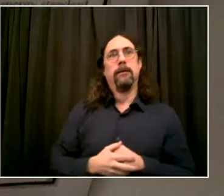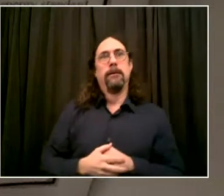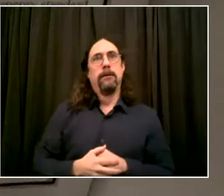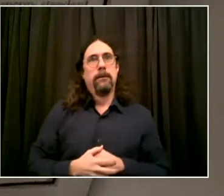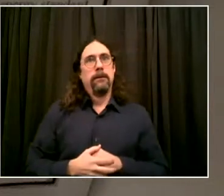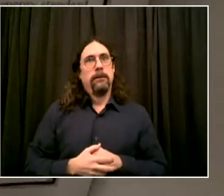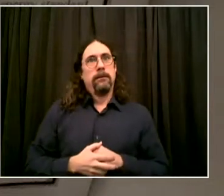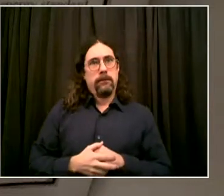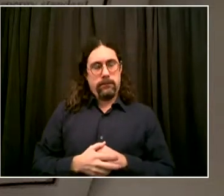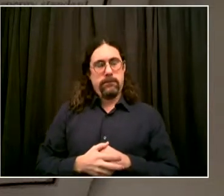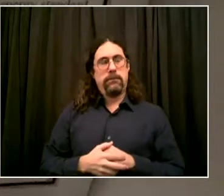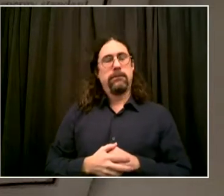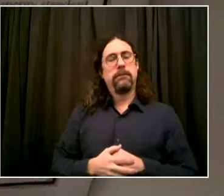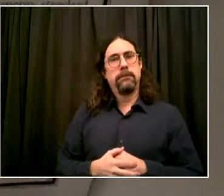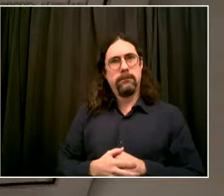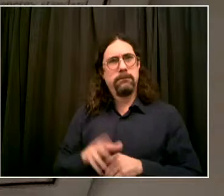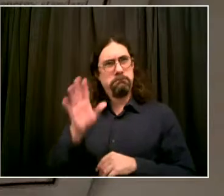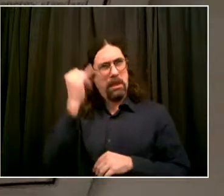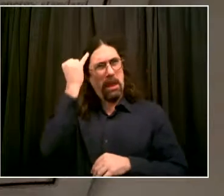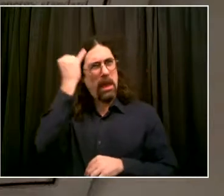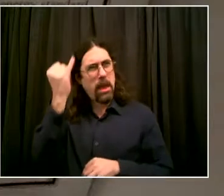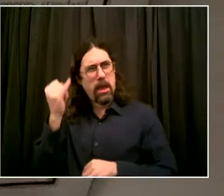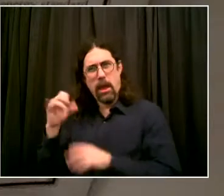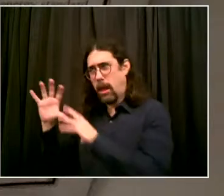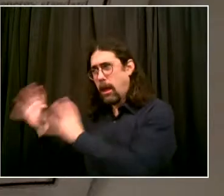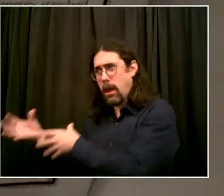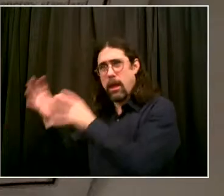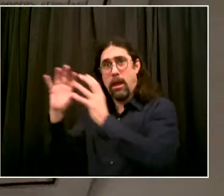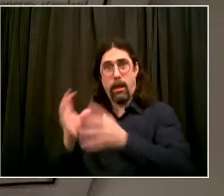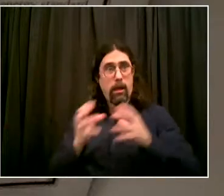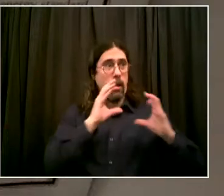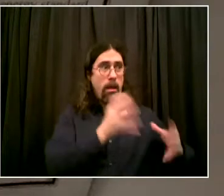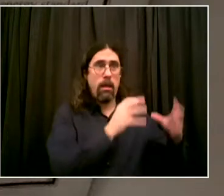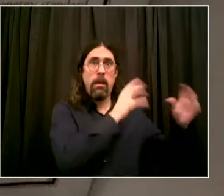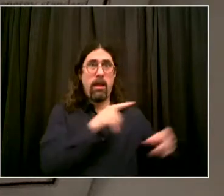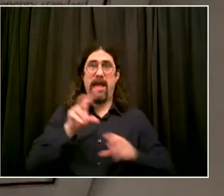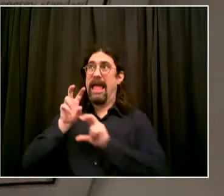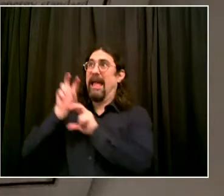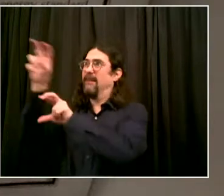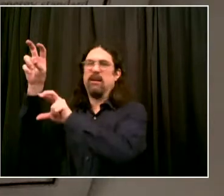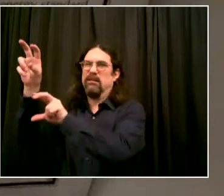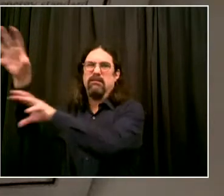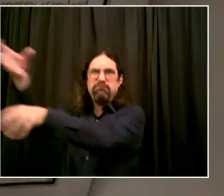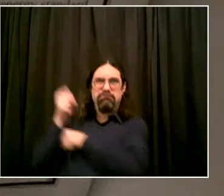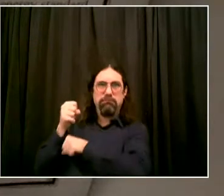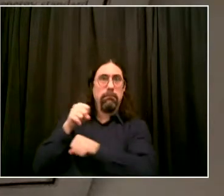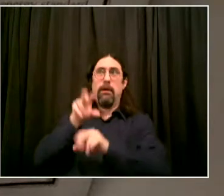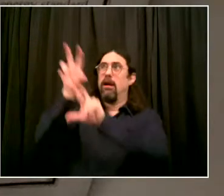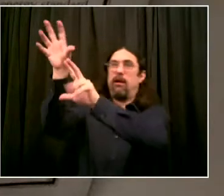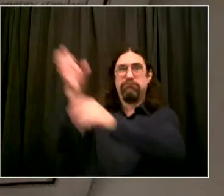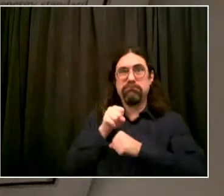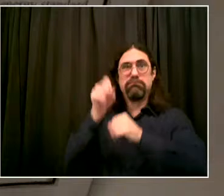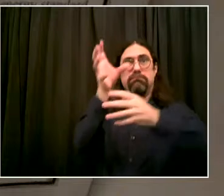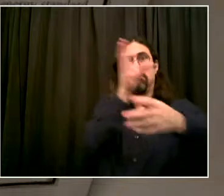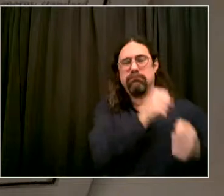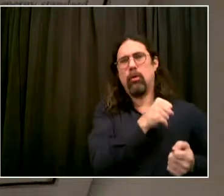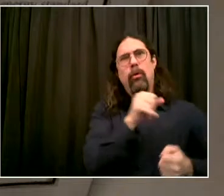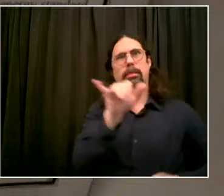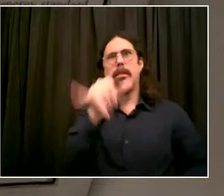SHOULD BE VERY PROUD OF WHAT IT HAS ACCOMPLISHED I AND HAVE THE GREATEST